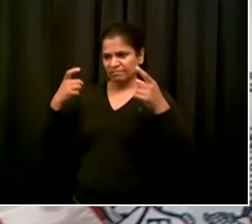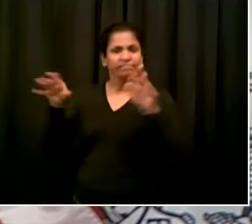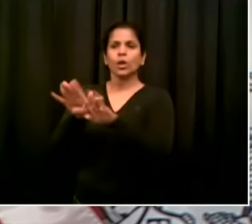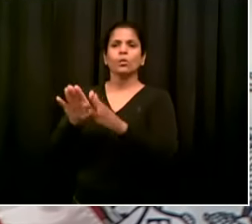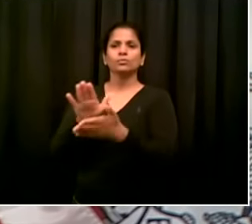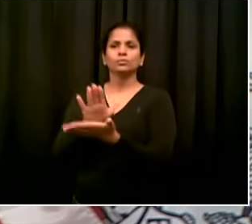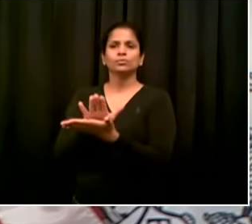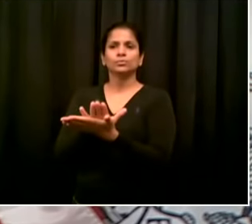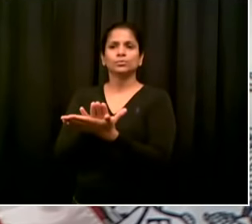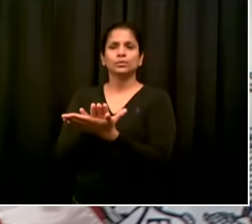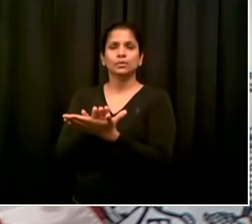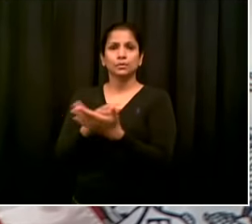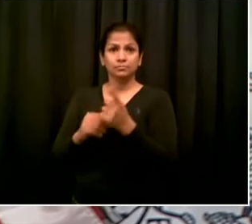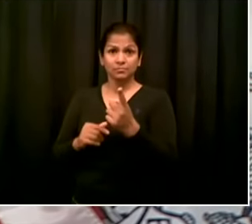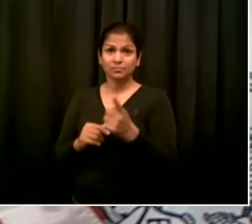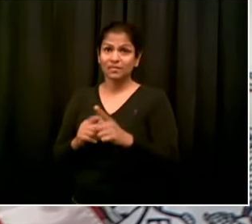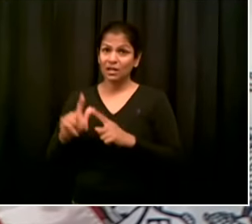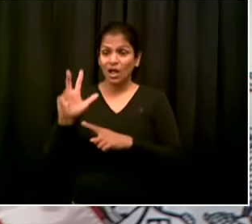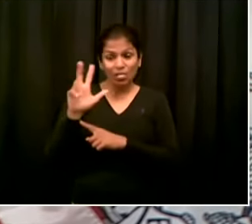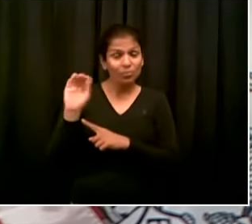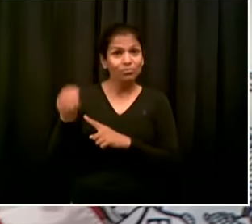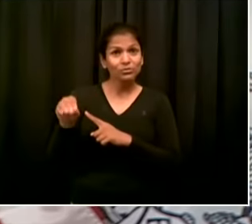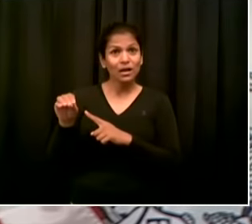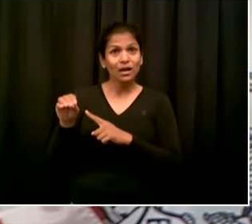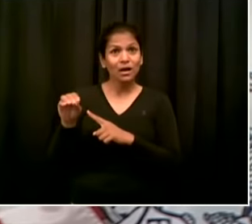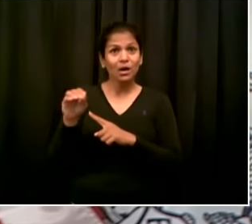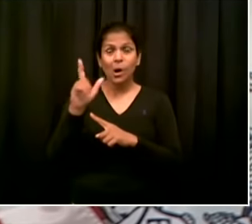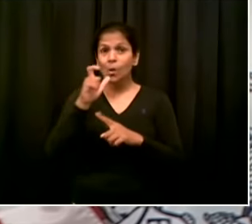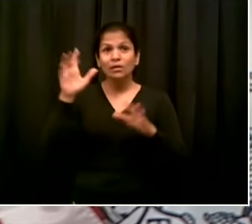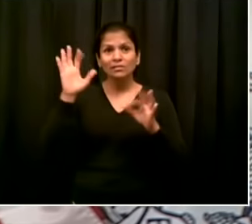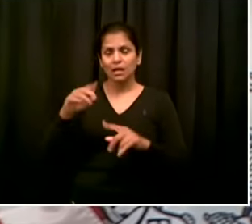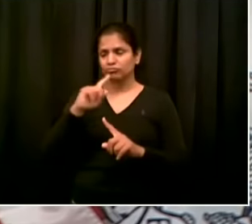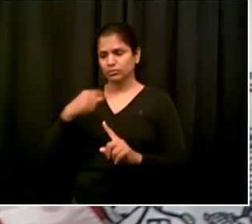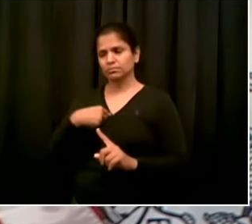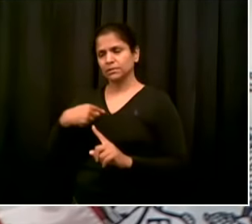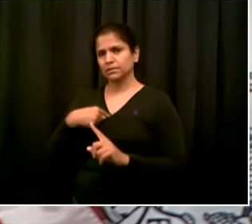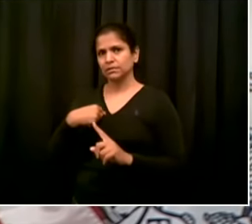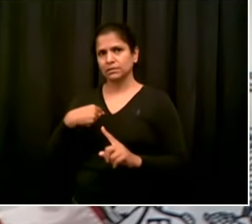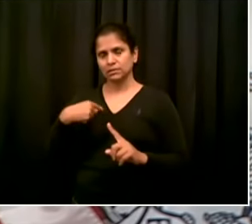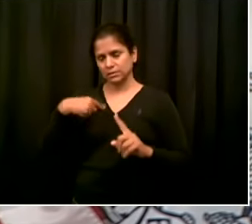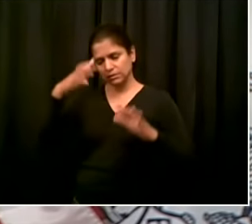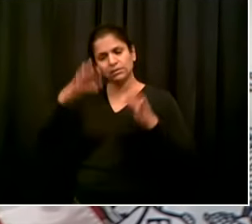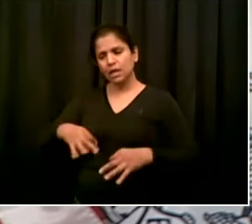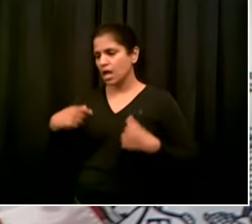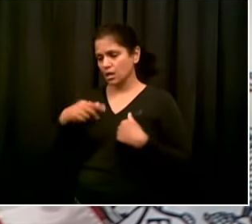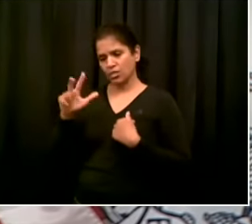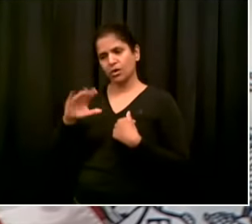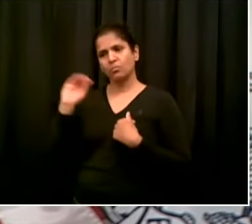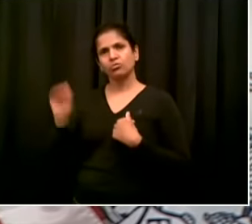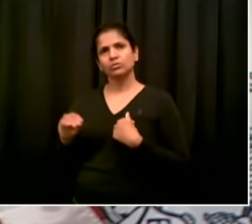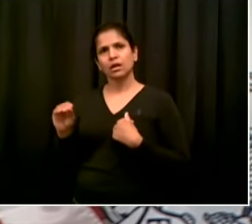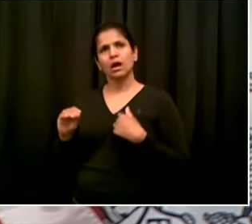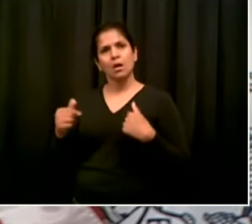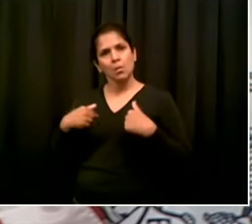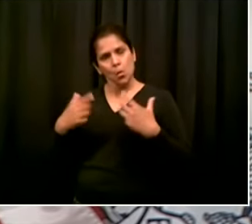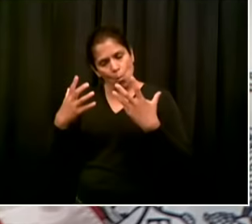THAT. THE KEY HAS BEEN THE ENGAGEMENT WHICH YOU HAVE KNITTERRED LAST WEEK AND SHOWING OUR WHOLE FOCUS IS HEALTH.